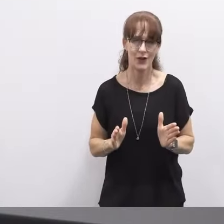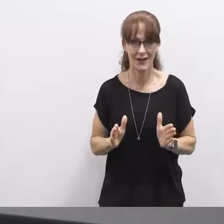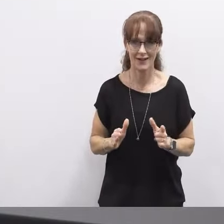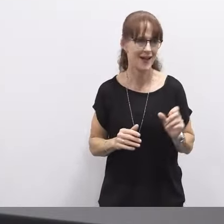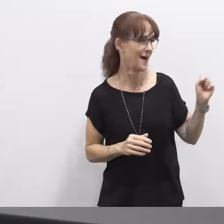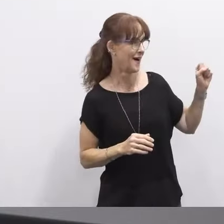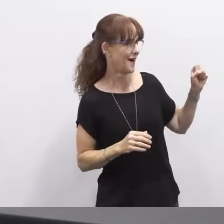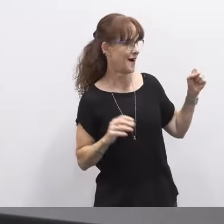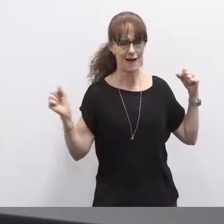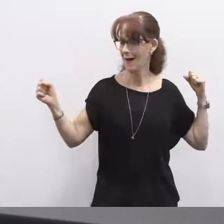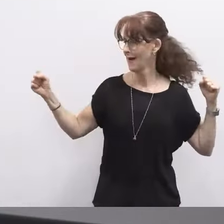I'm so sorry about that, Isabelle.